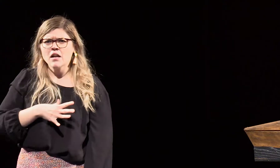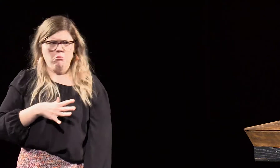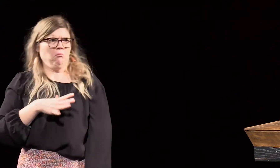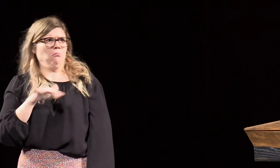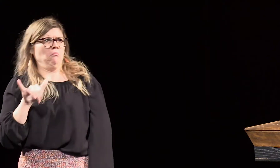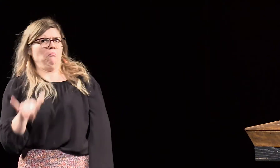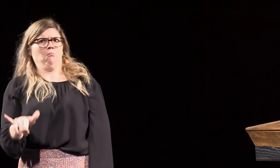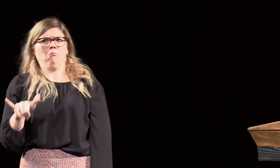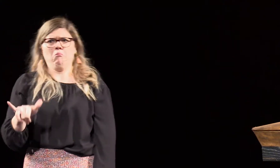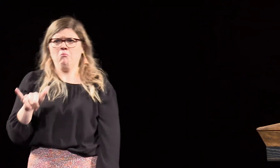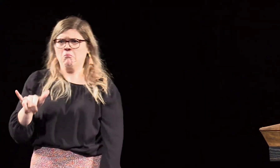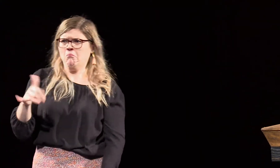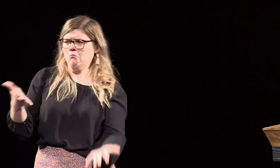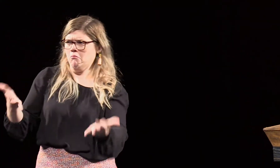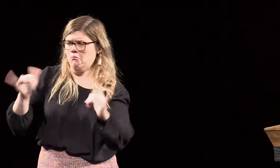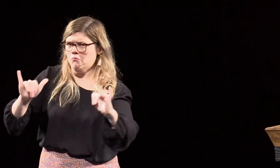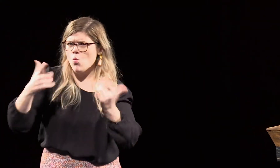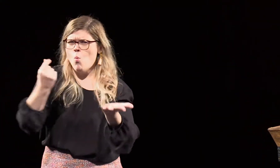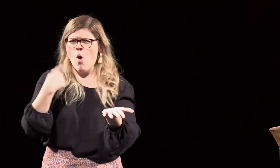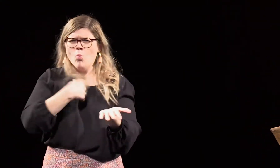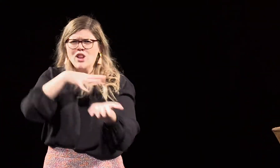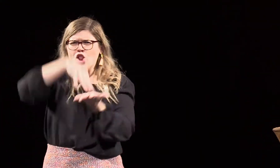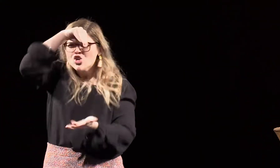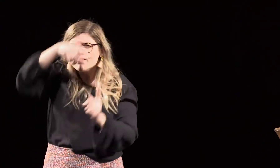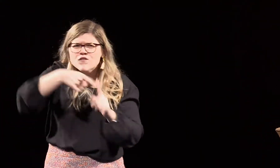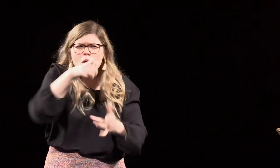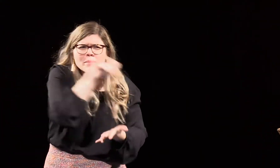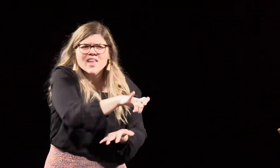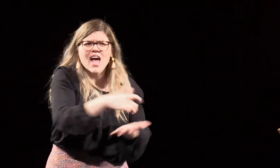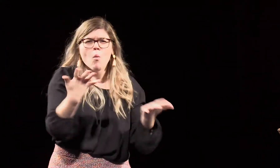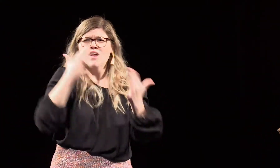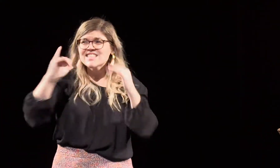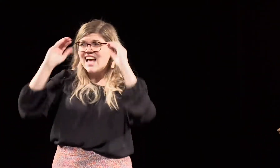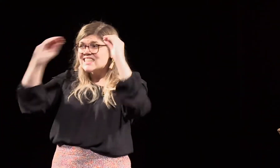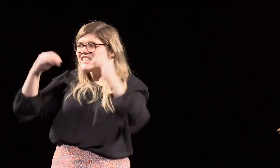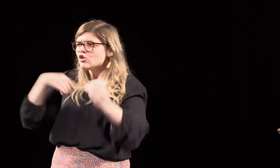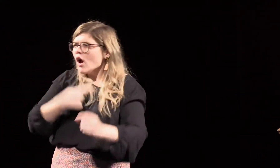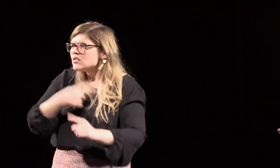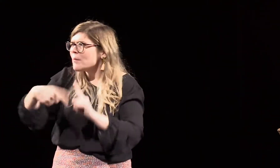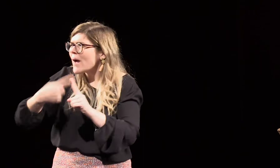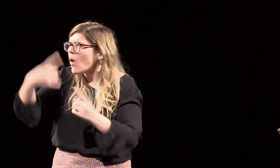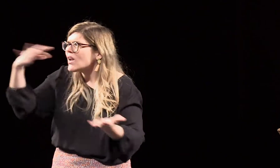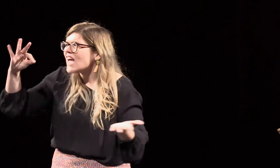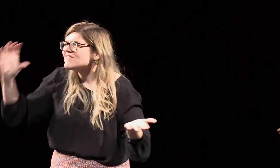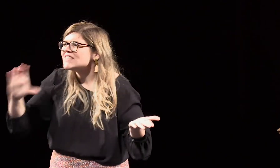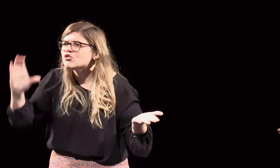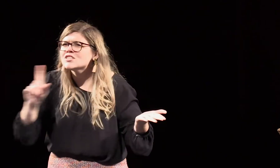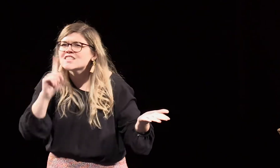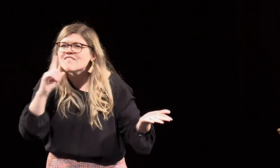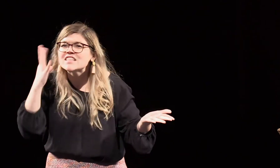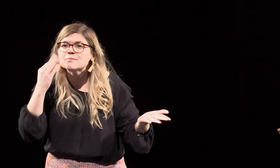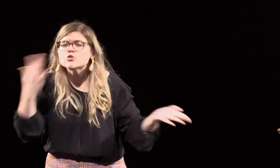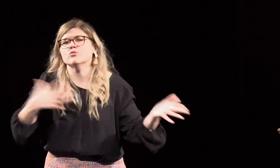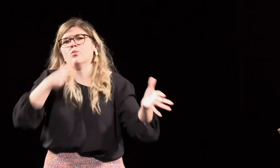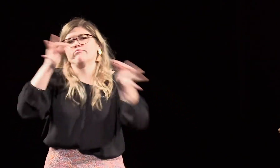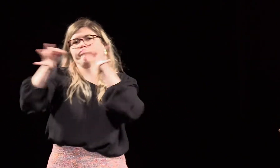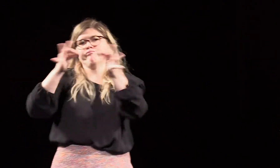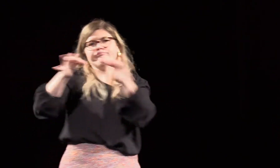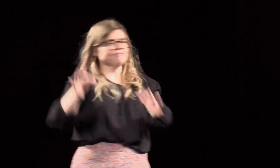with a profoundly deaf man? So what can we learn from this relationship back in the 19th century?